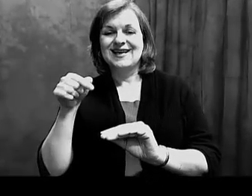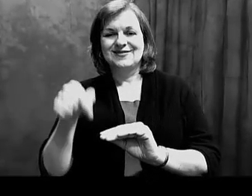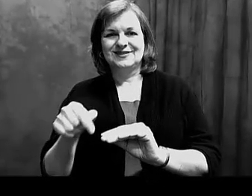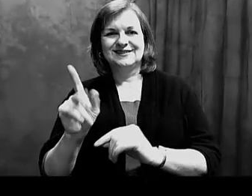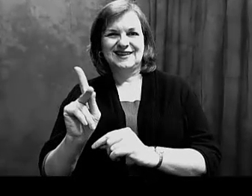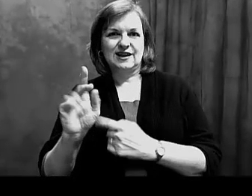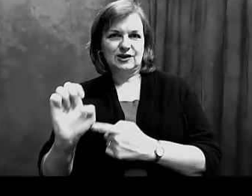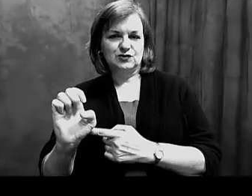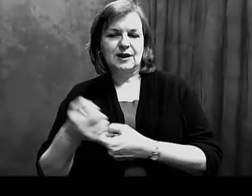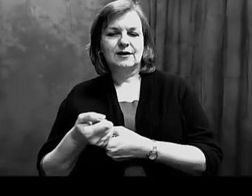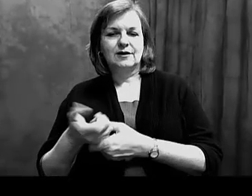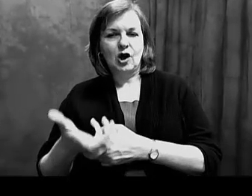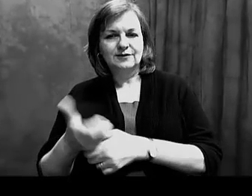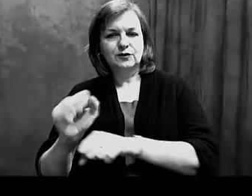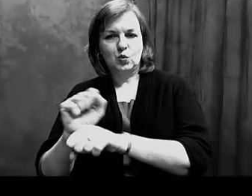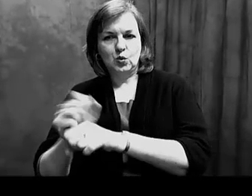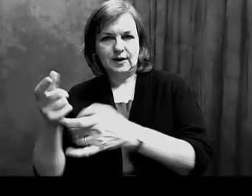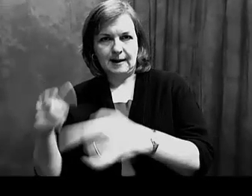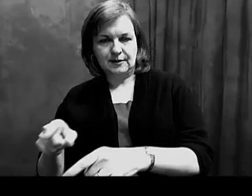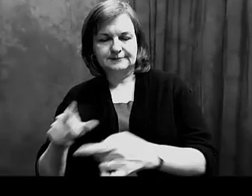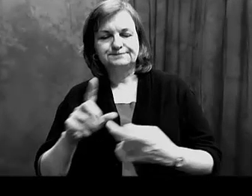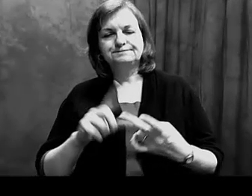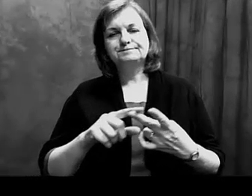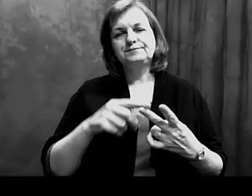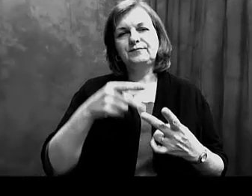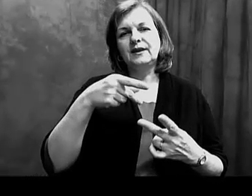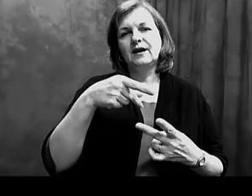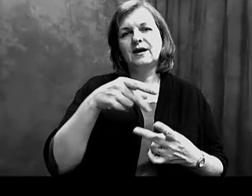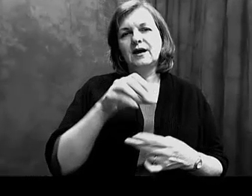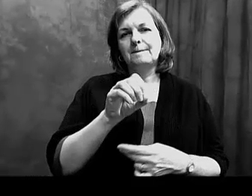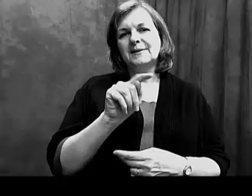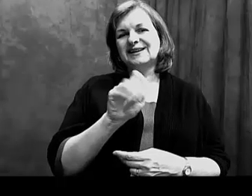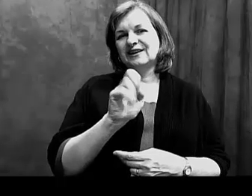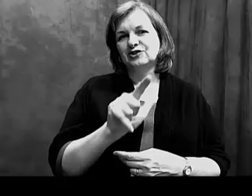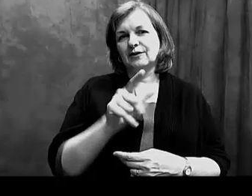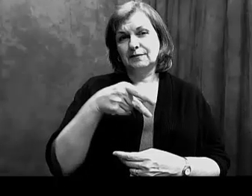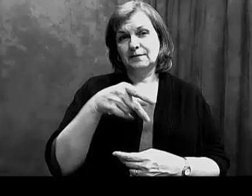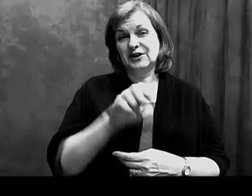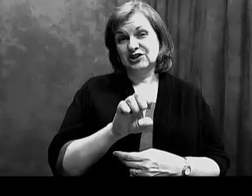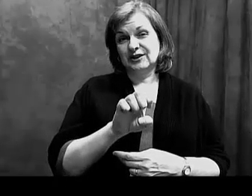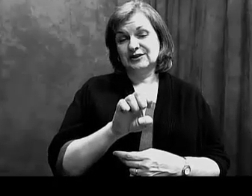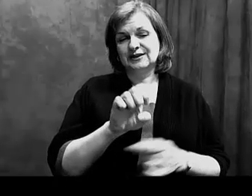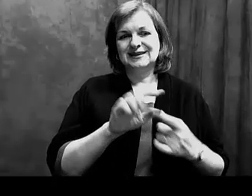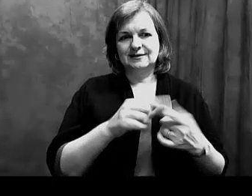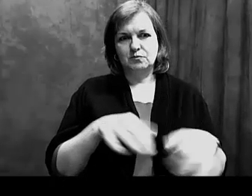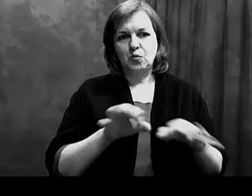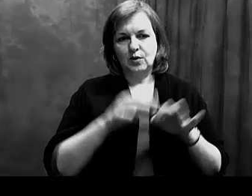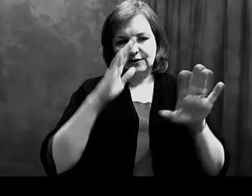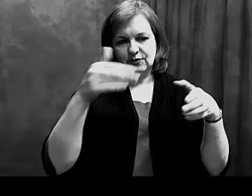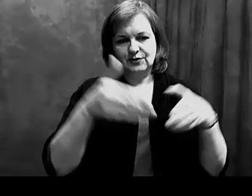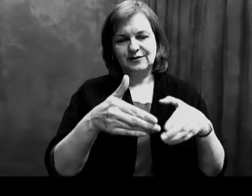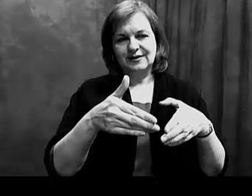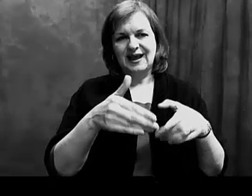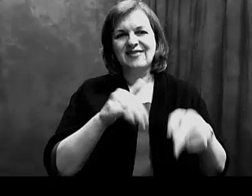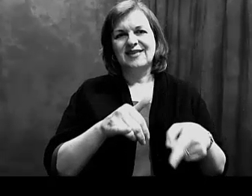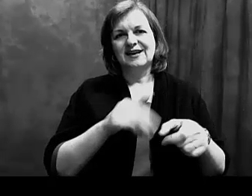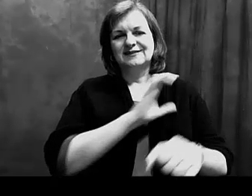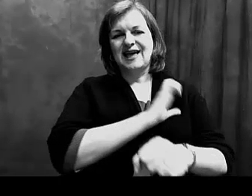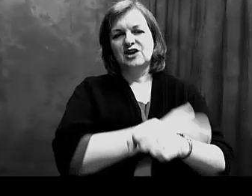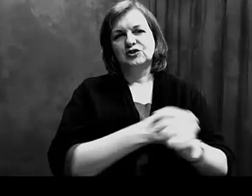But the potential energy is what is some of the most important for us to focus on because this is the way we store energy